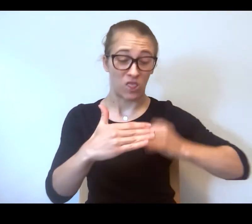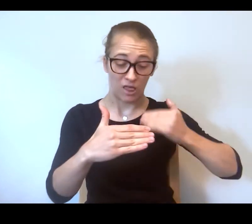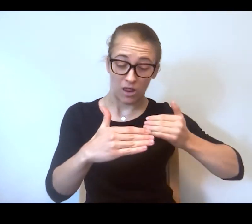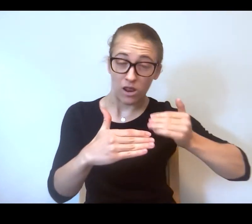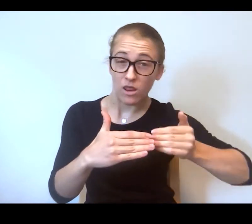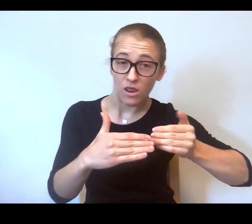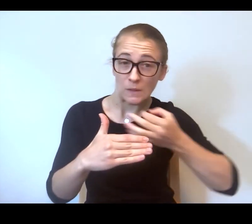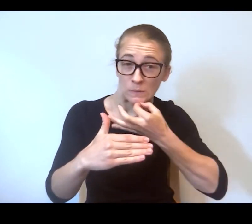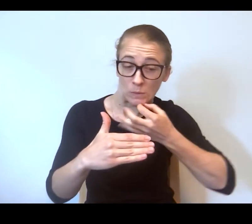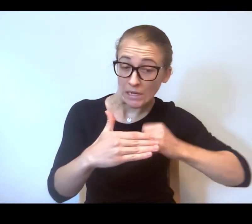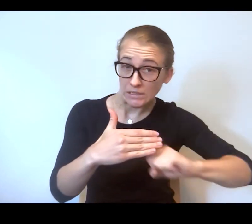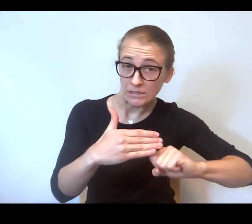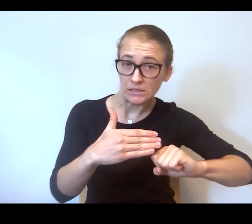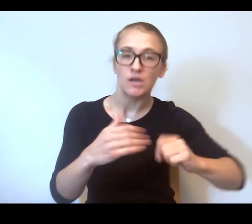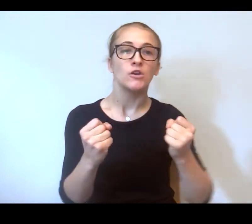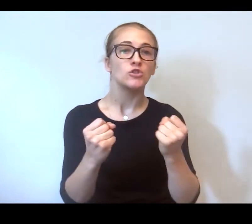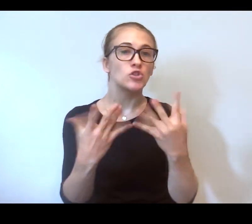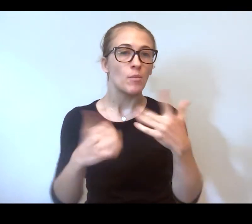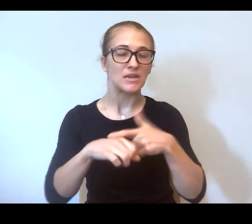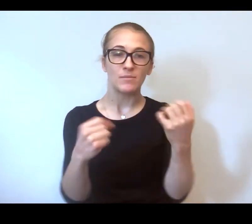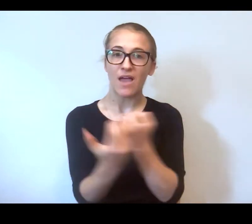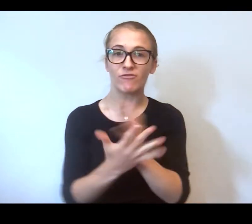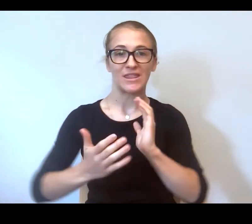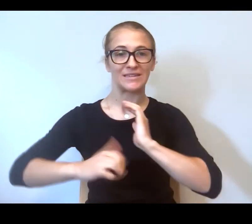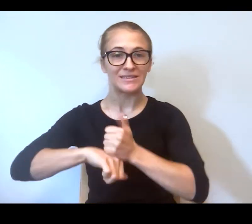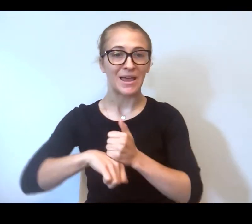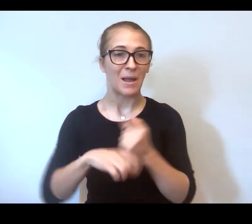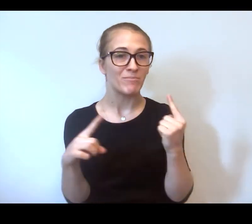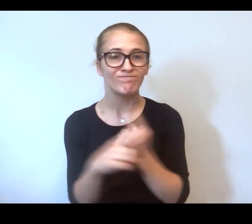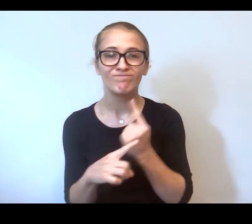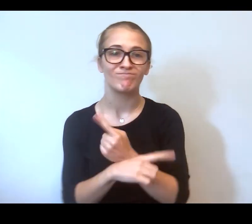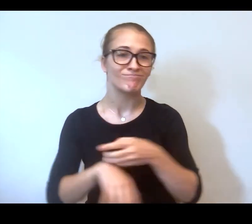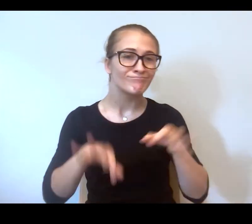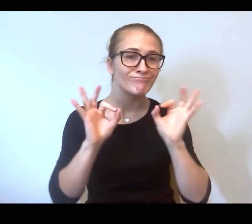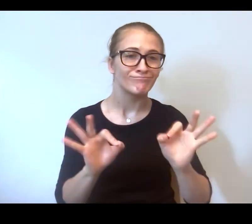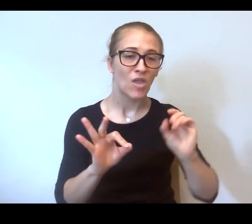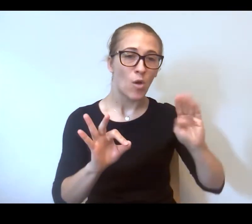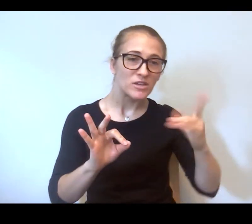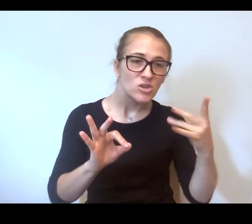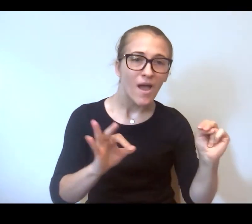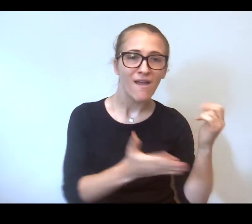and everything had been set up so perfectly so many times by the OB/GYN only to have the hospital itself